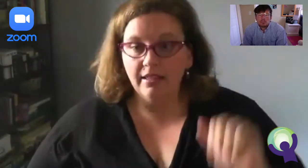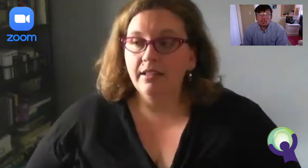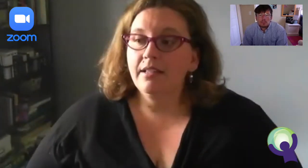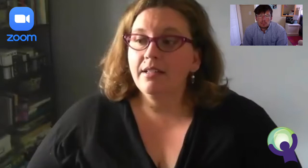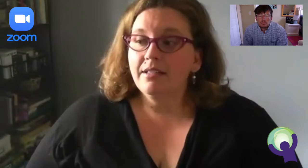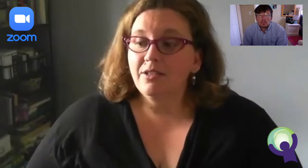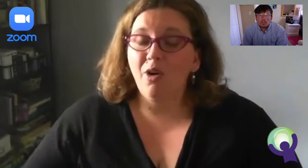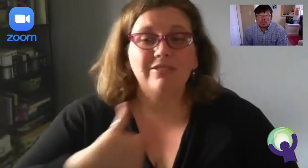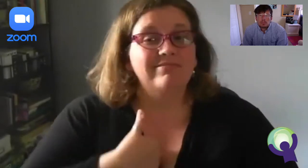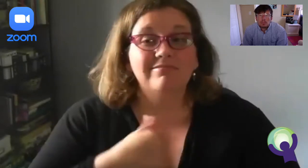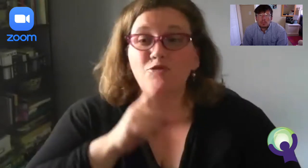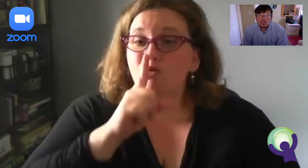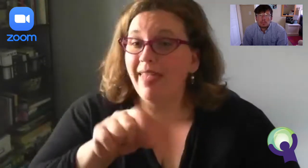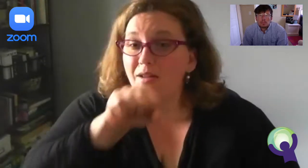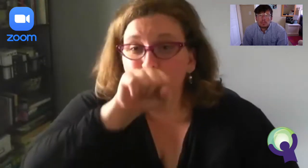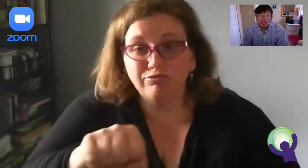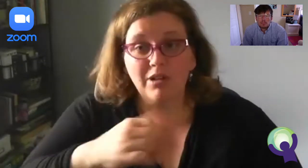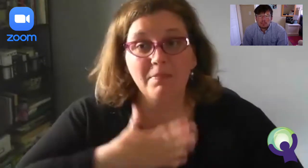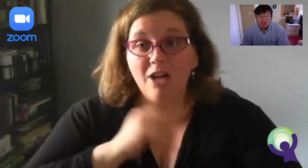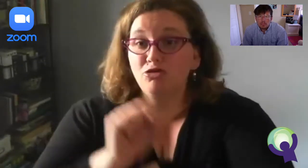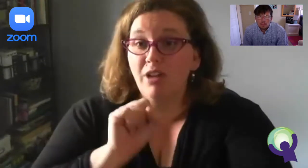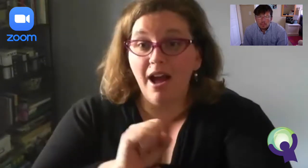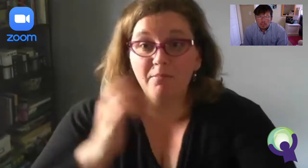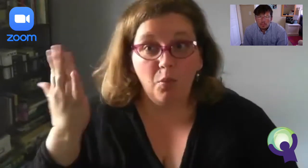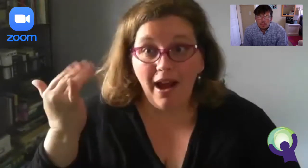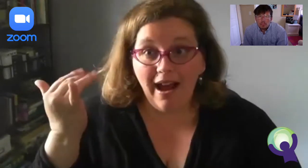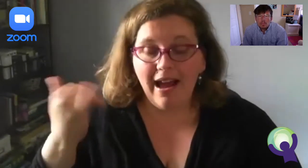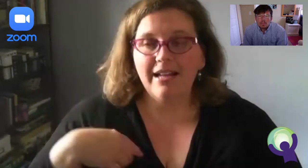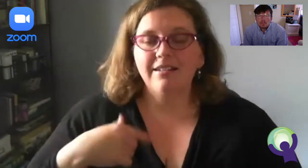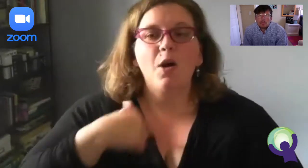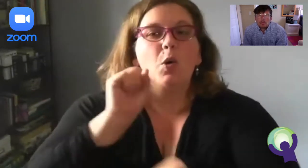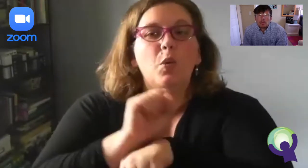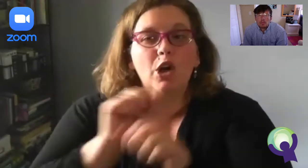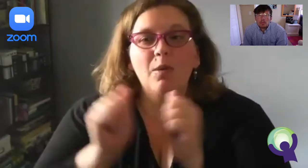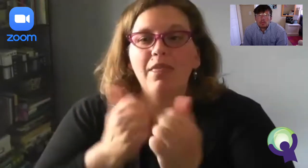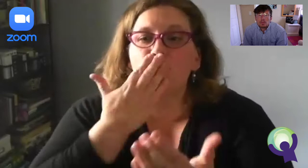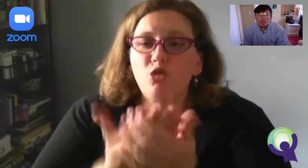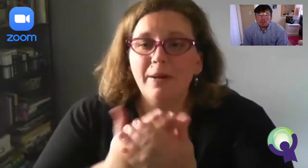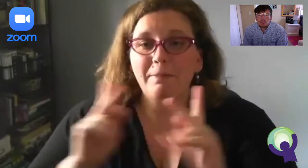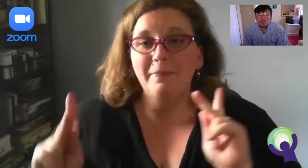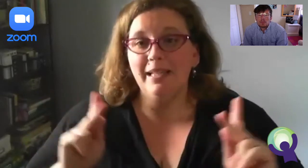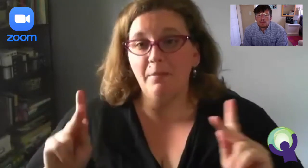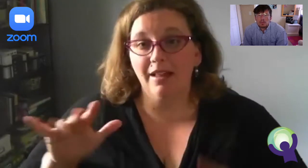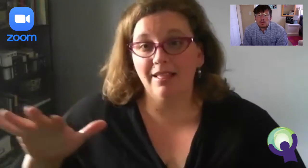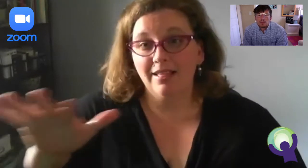from the state level. I love the job that I have right now because I get to work with